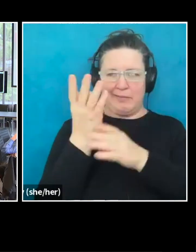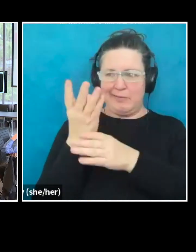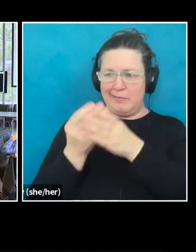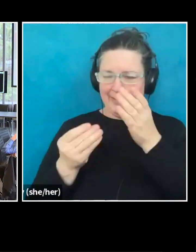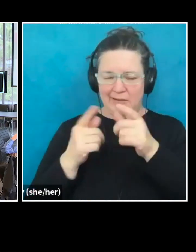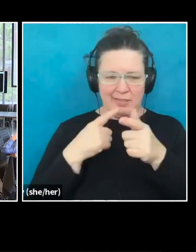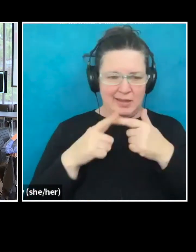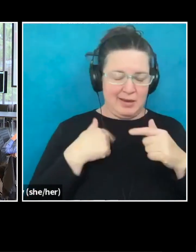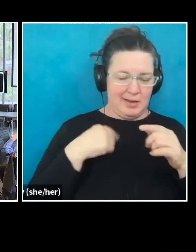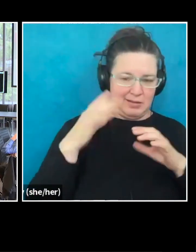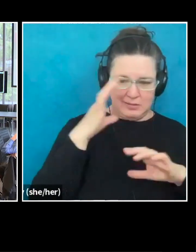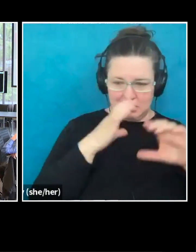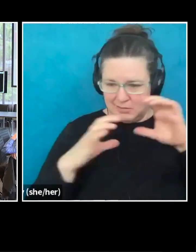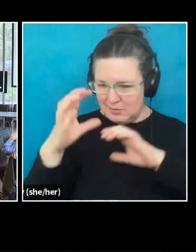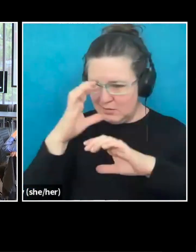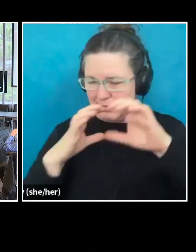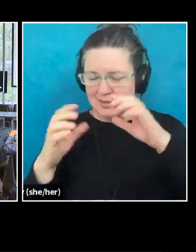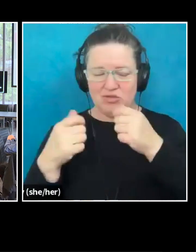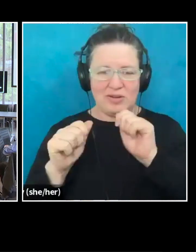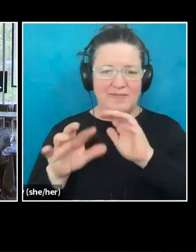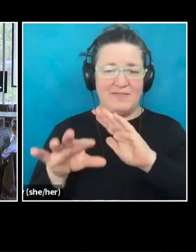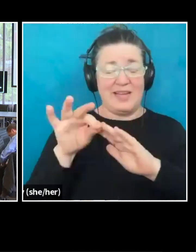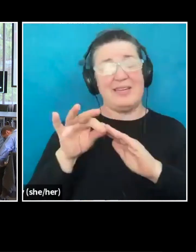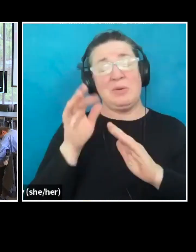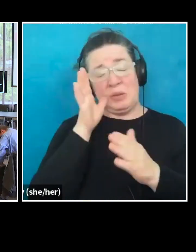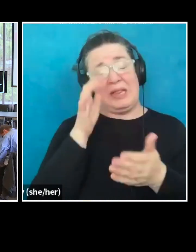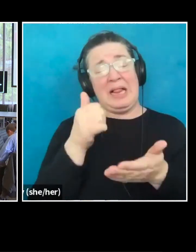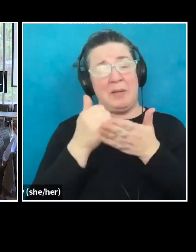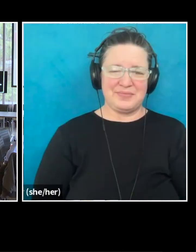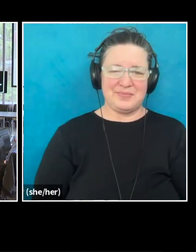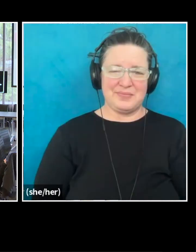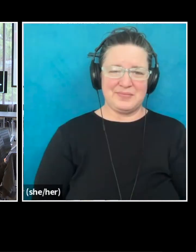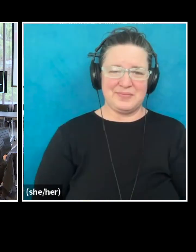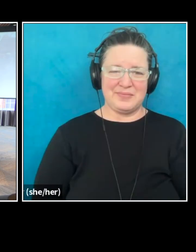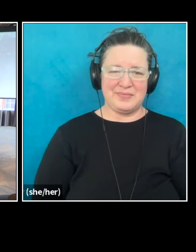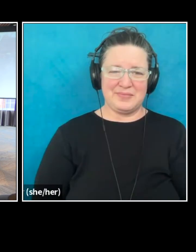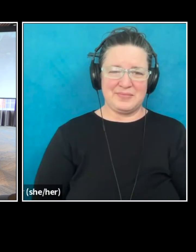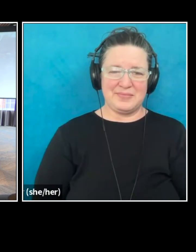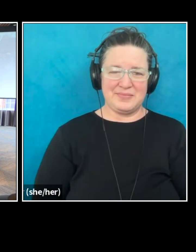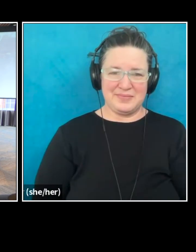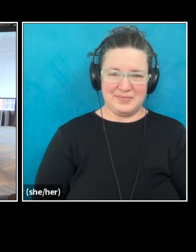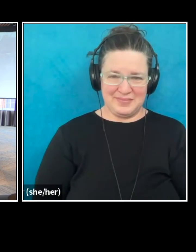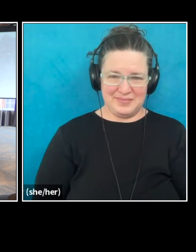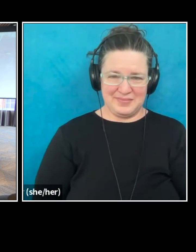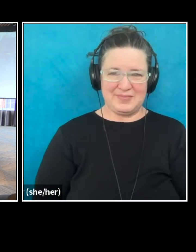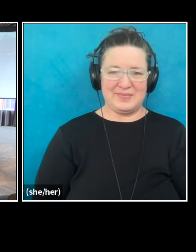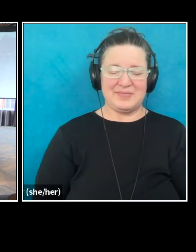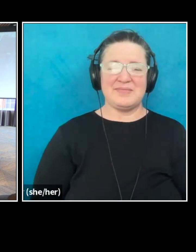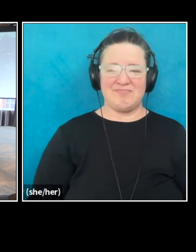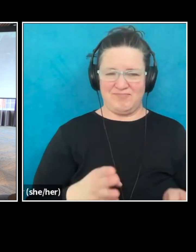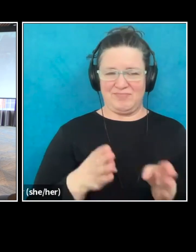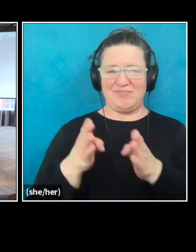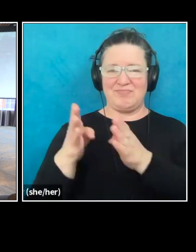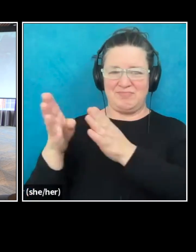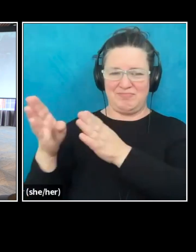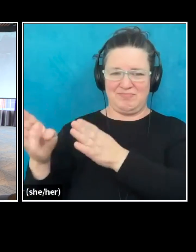to look for it. So that would be helpful. Uh this is a more technical thing. Um I'm not using